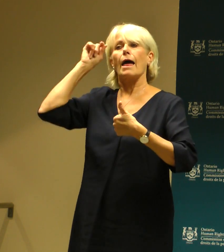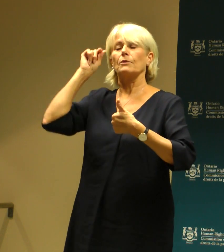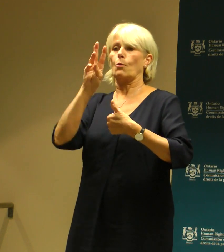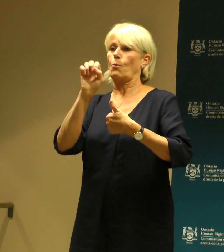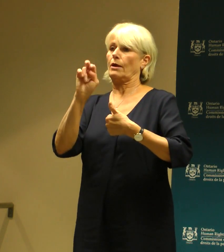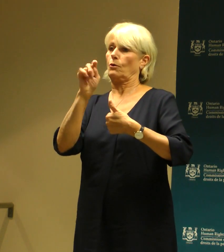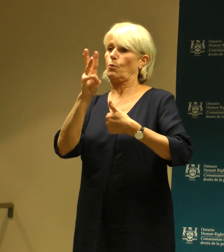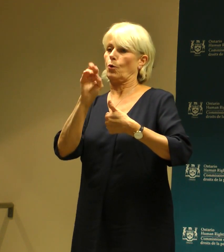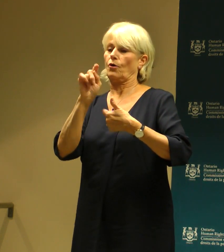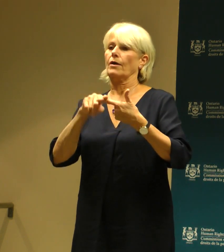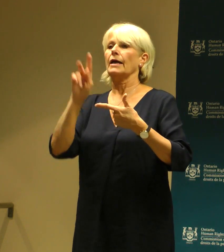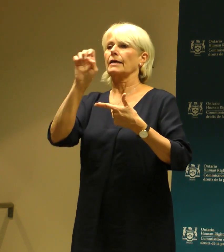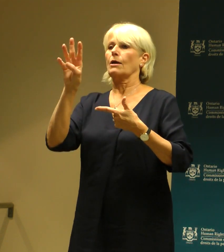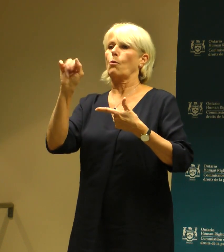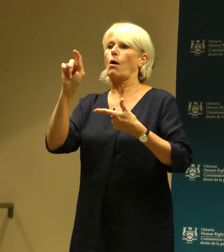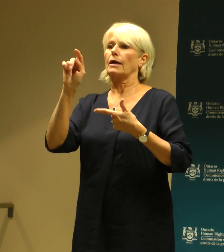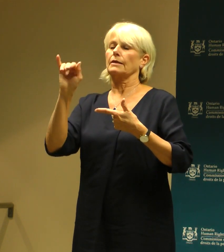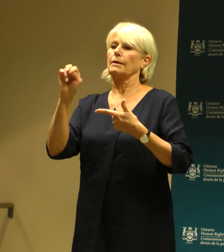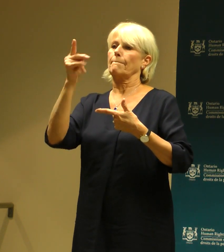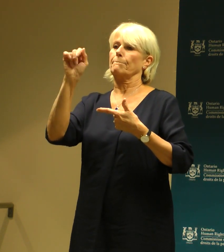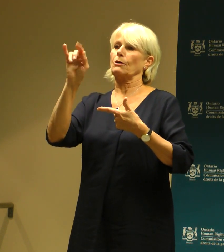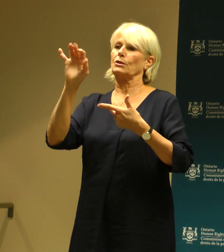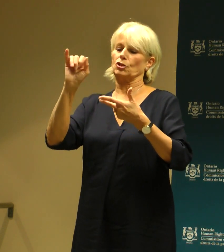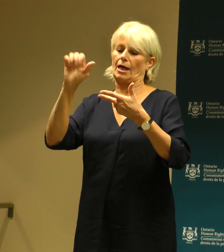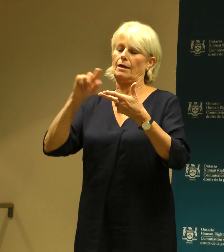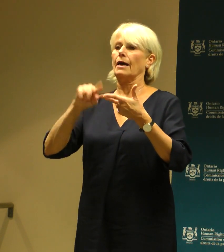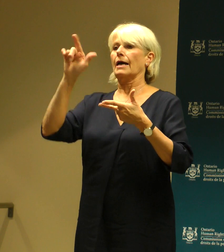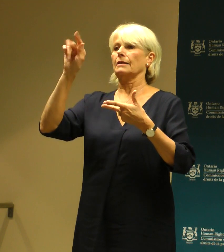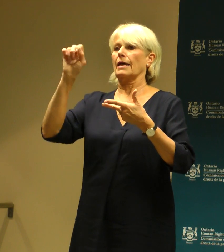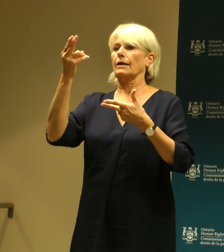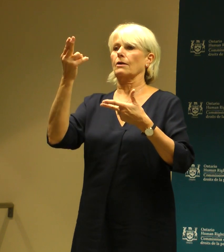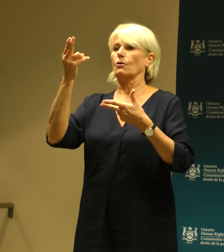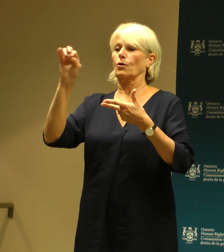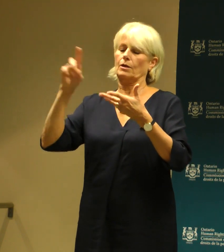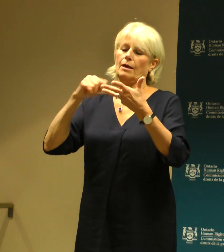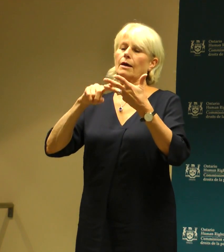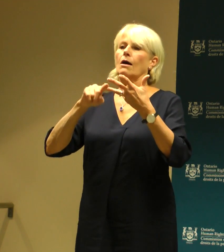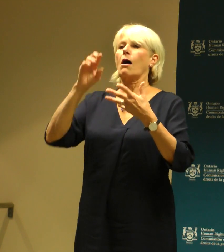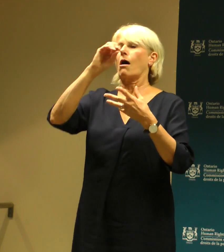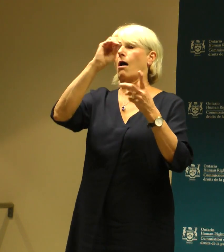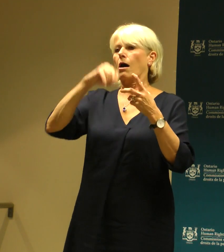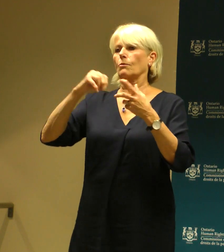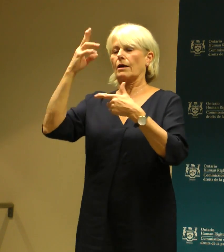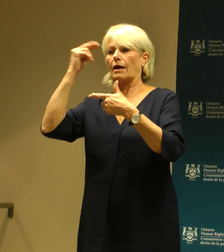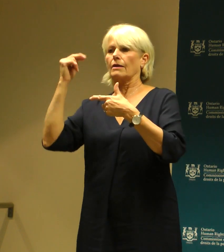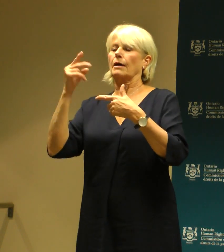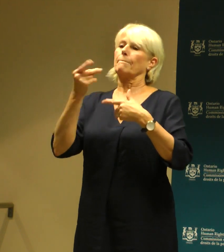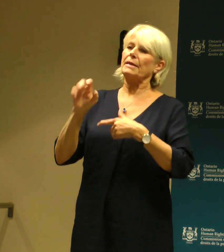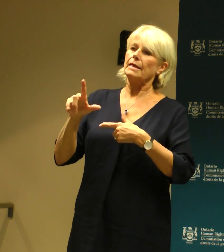Keewatin-Patricia, Lakehead, London Catholic, Ottawa-Carleton, Peel,